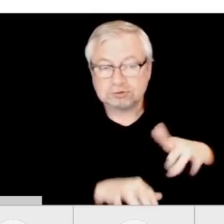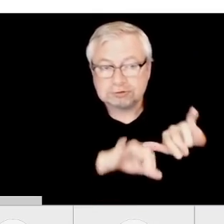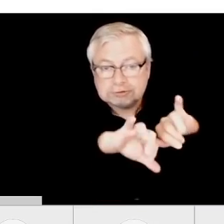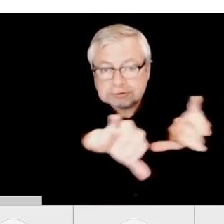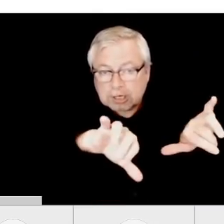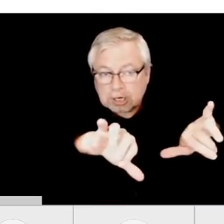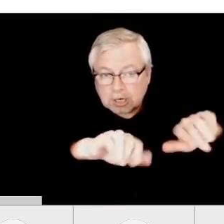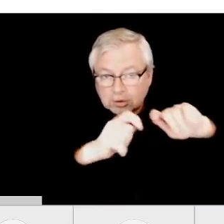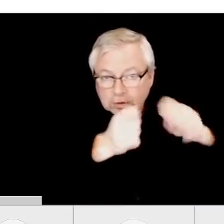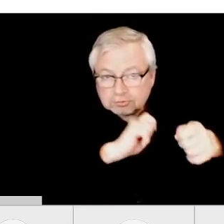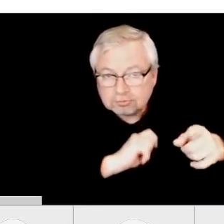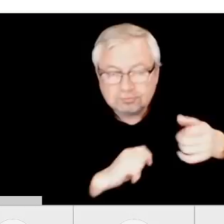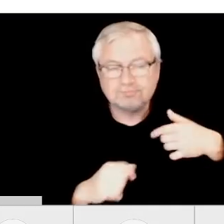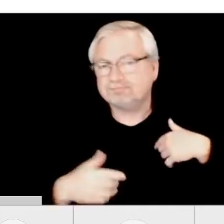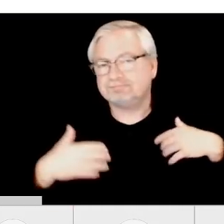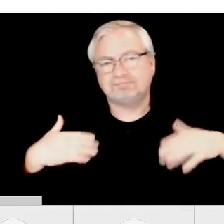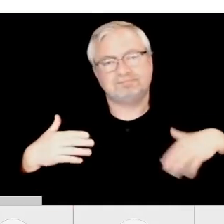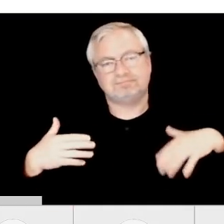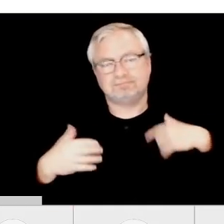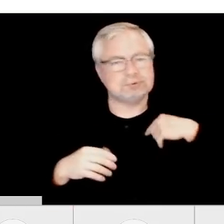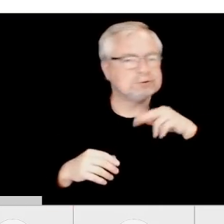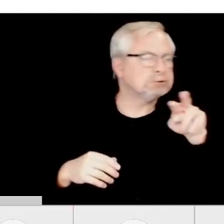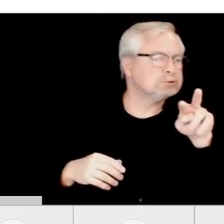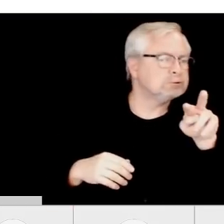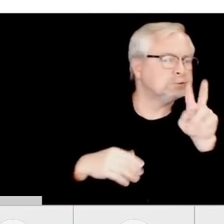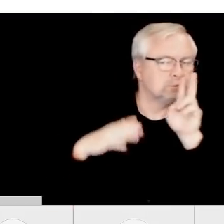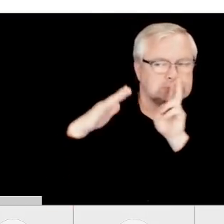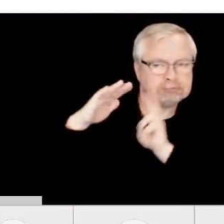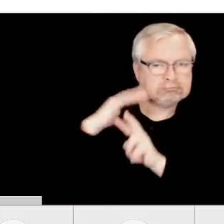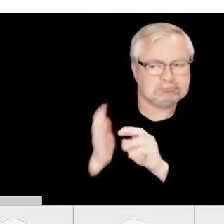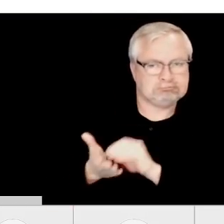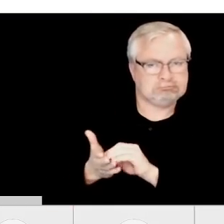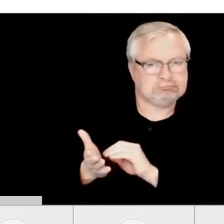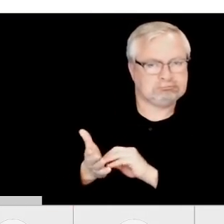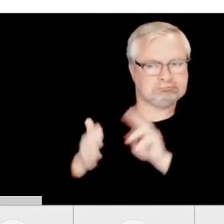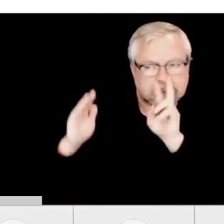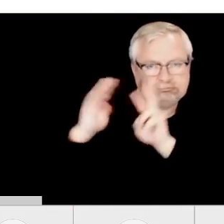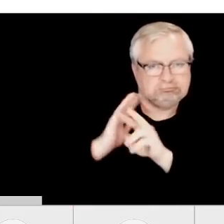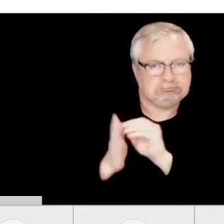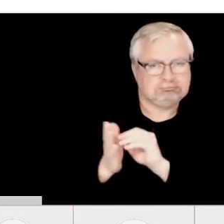We do have continued kind of protections in place for them under